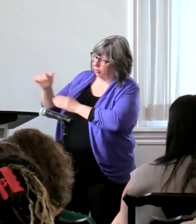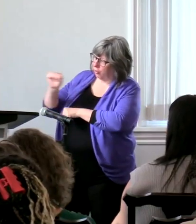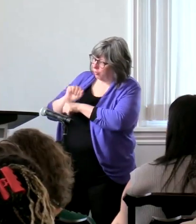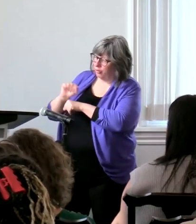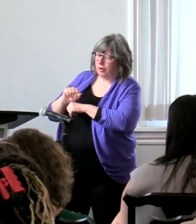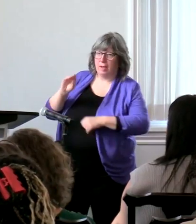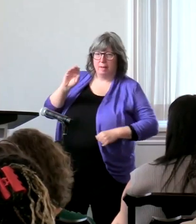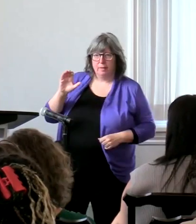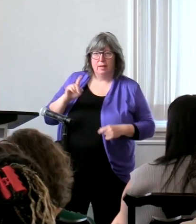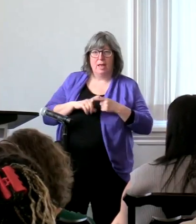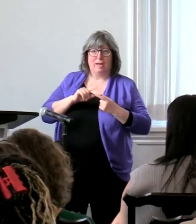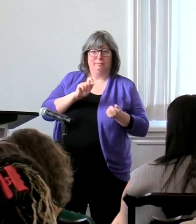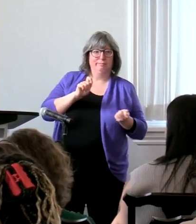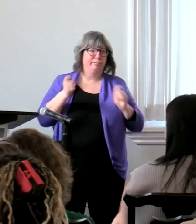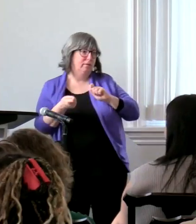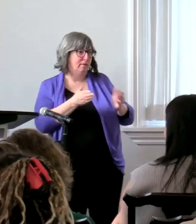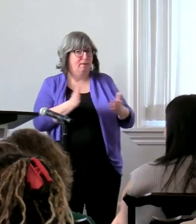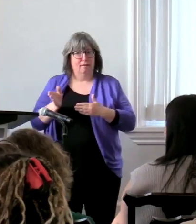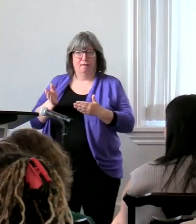and emceeing and pivoting again and again